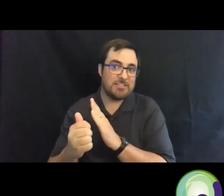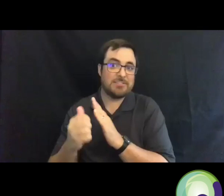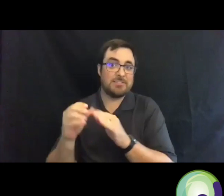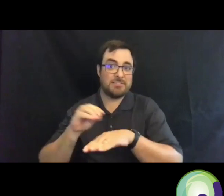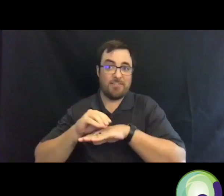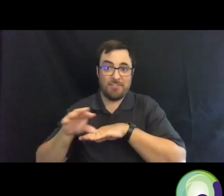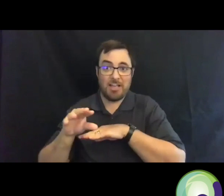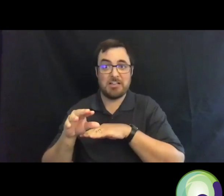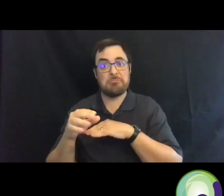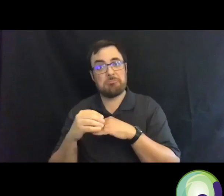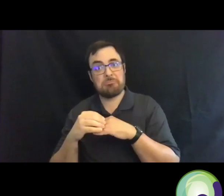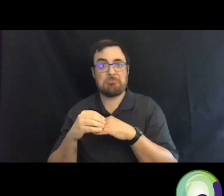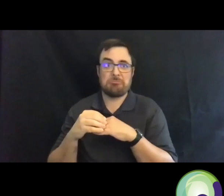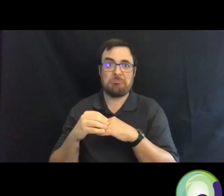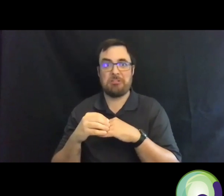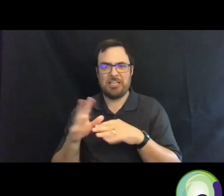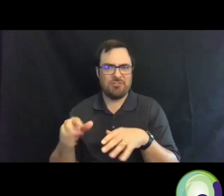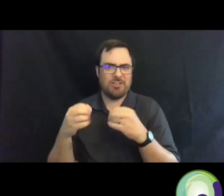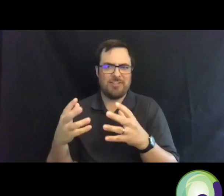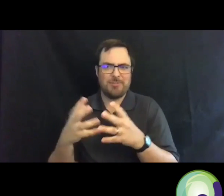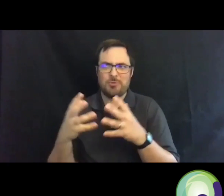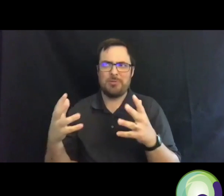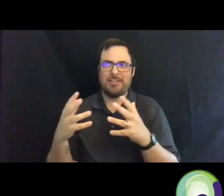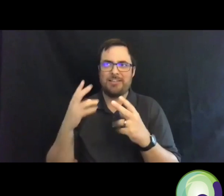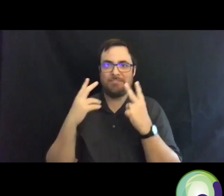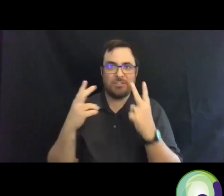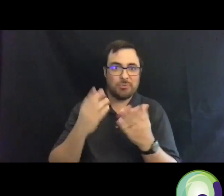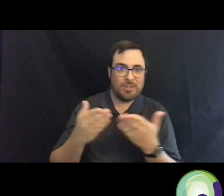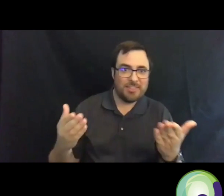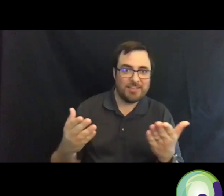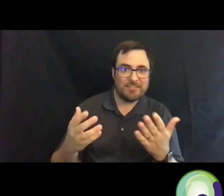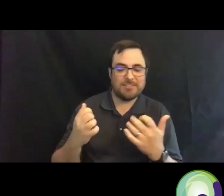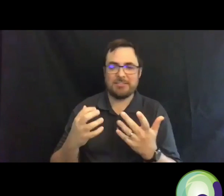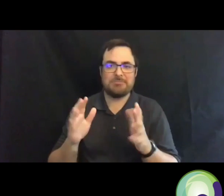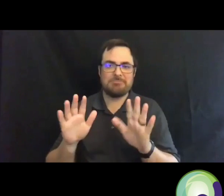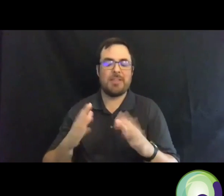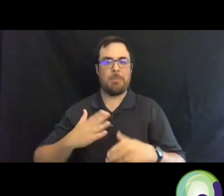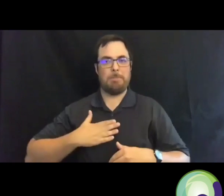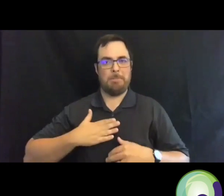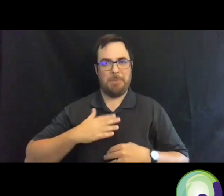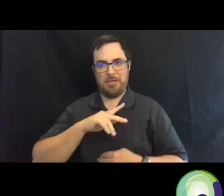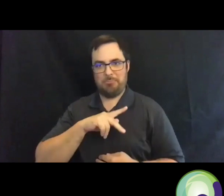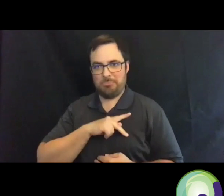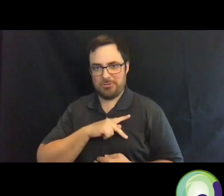too many visual things but.. and this is just my personal opinion. So